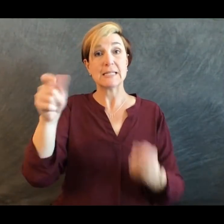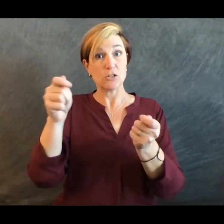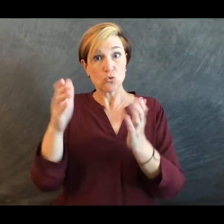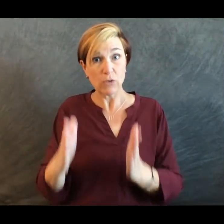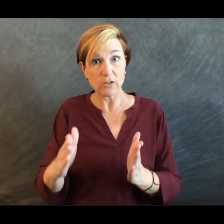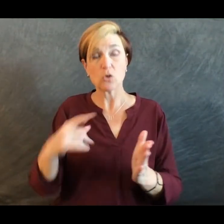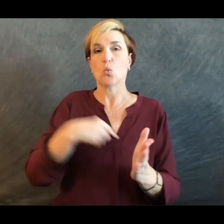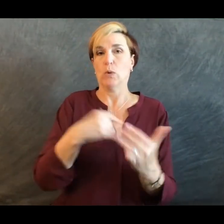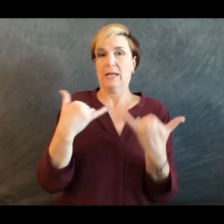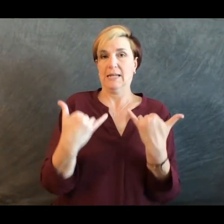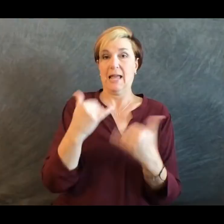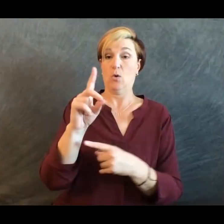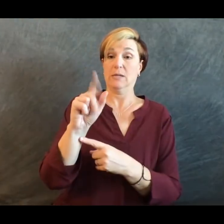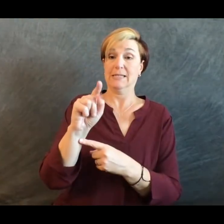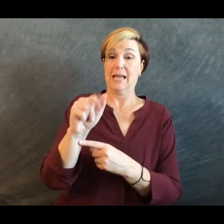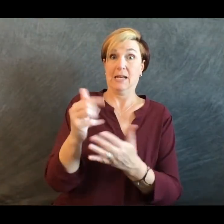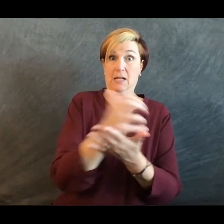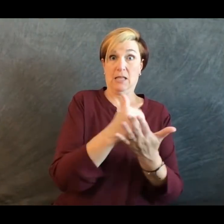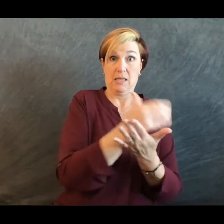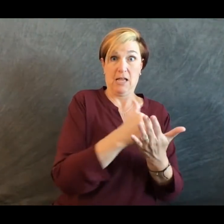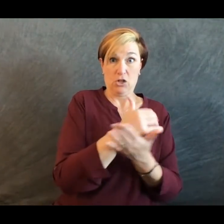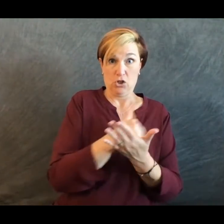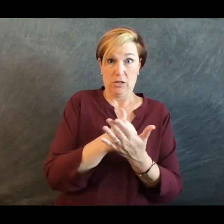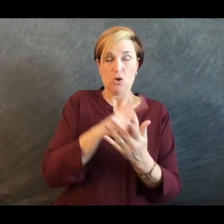targeted outreach to communities of color and increasing financial